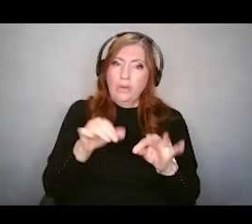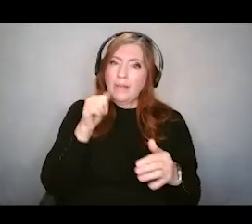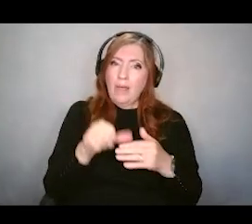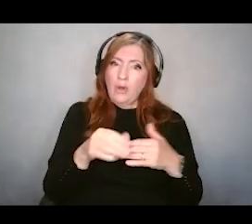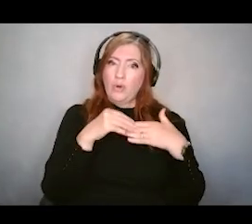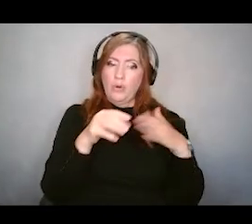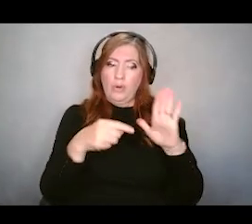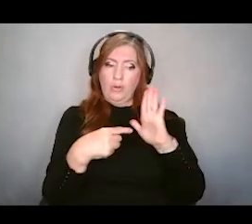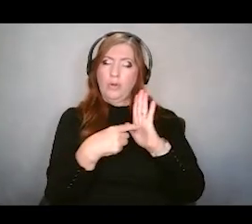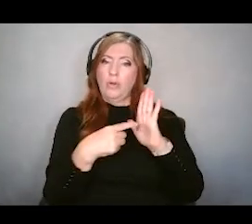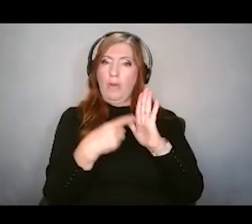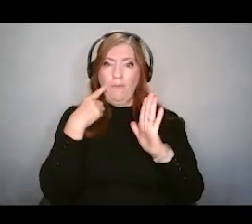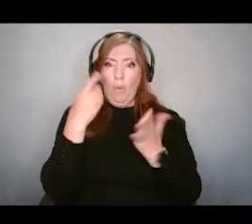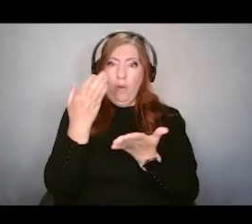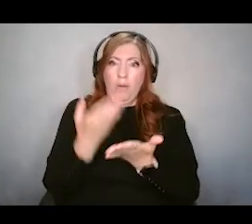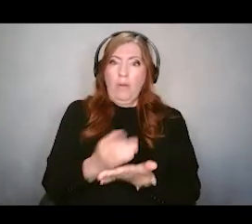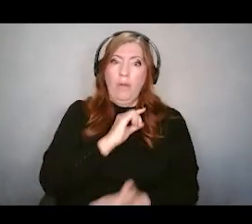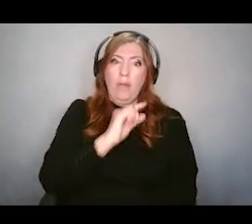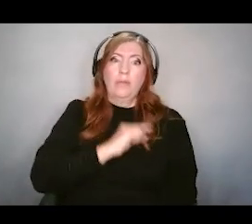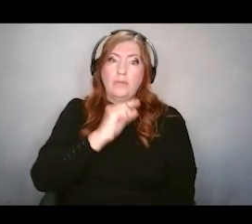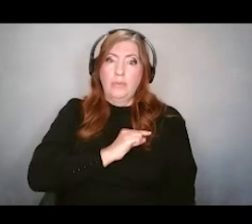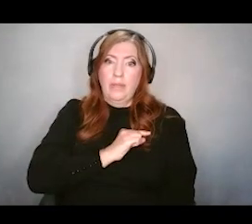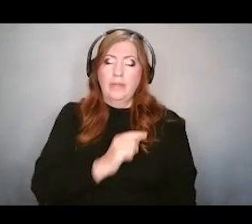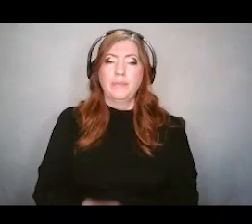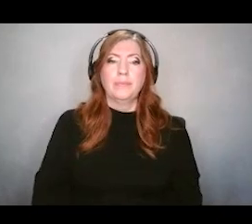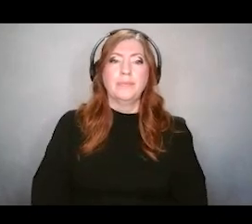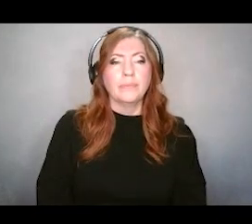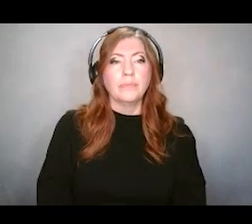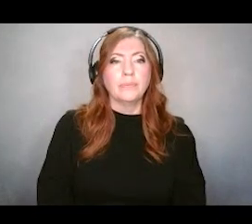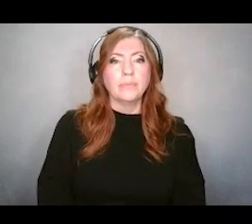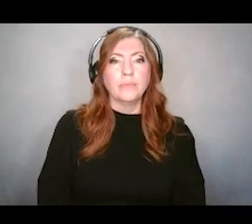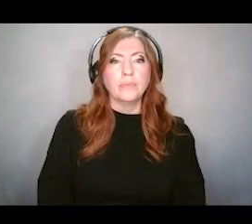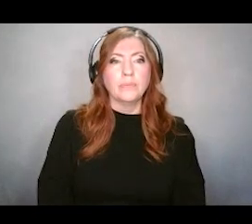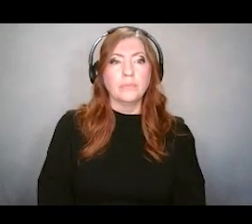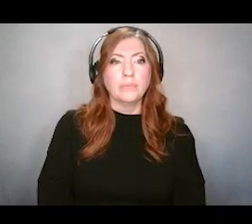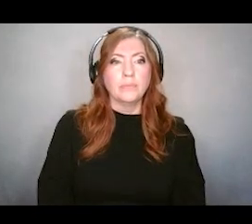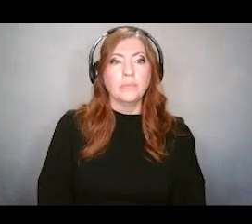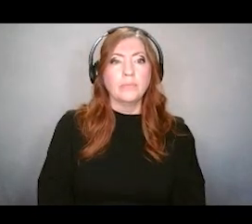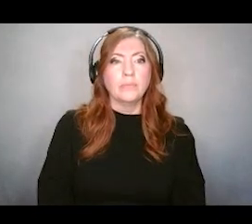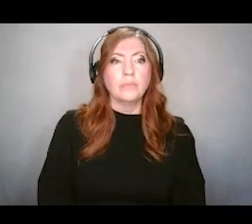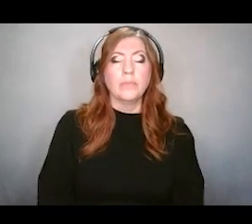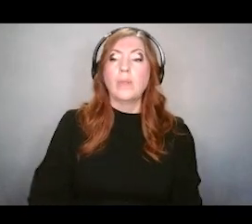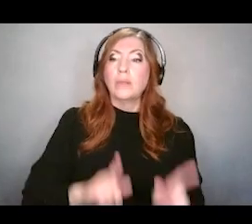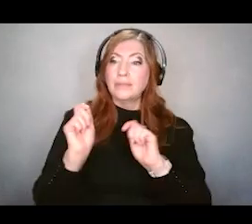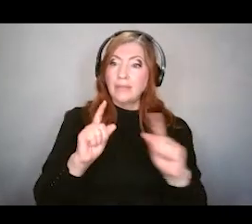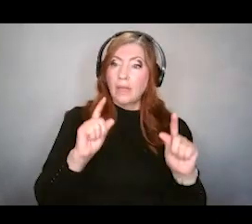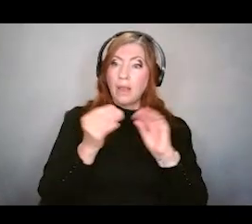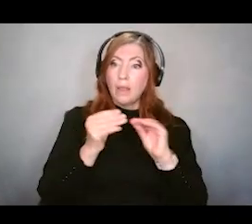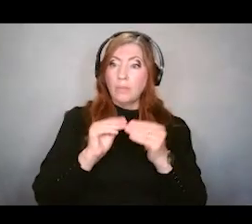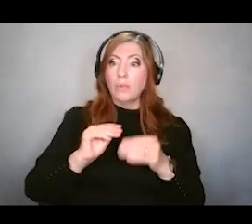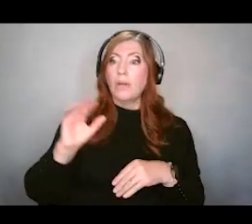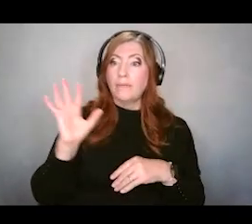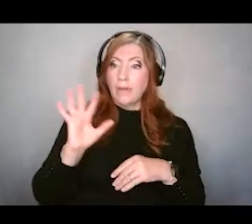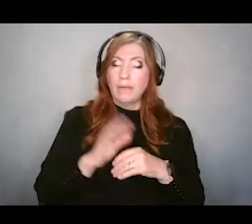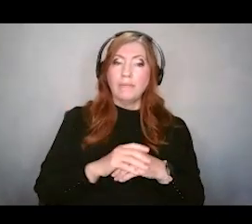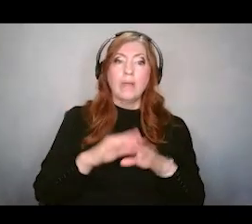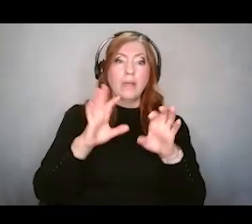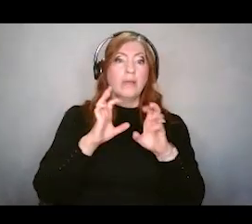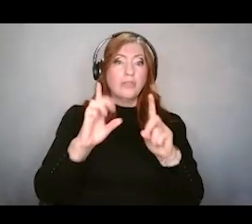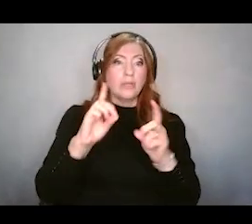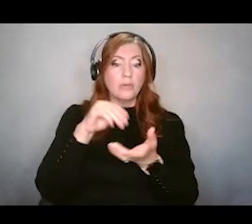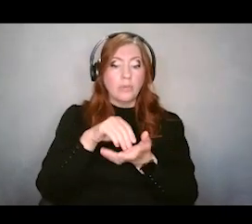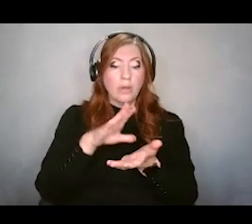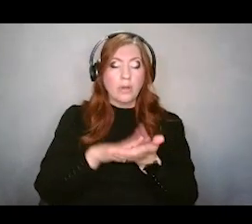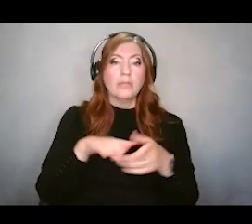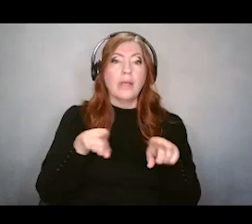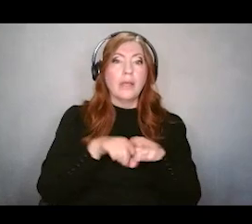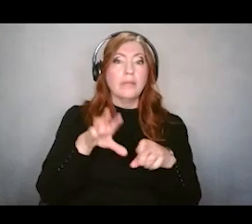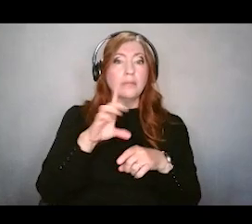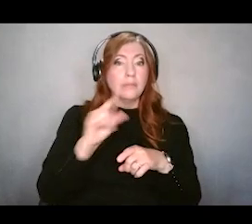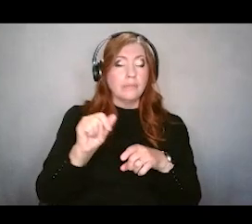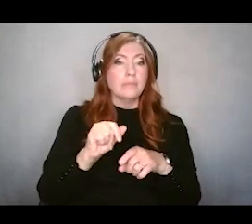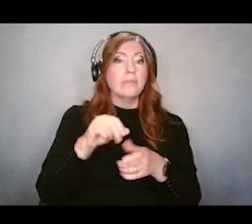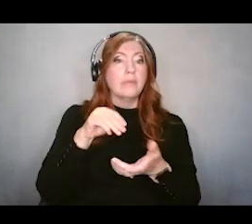Slide 5, Education Records as Disability Documentation.